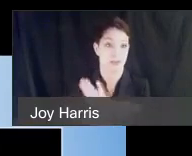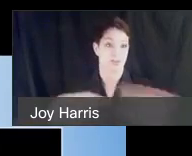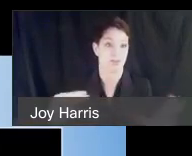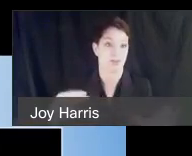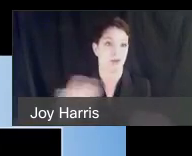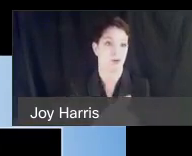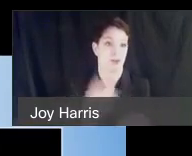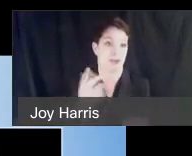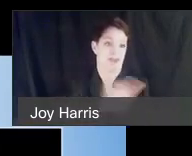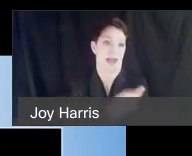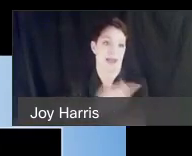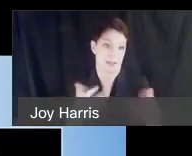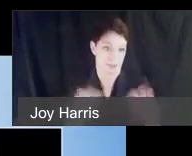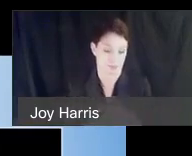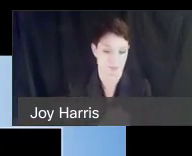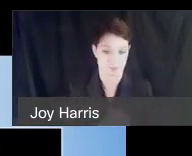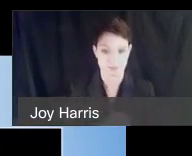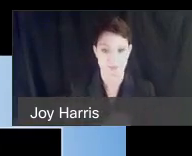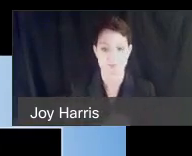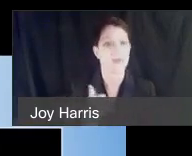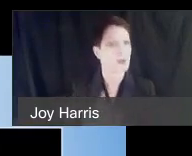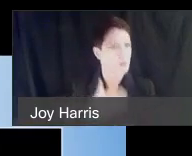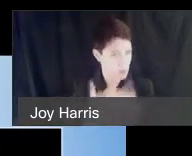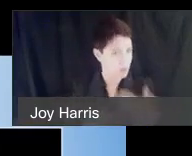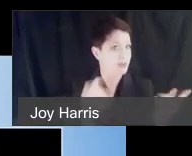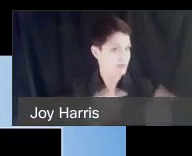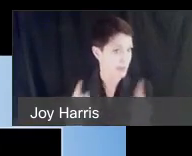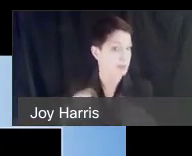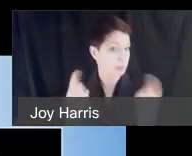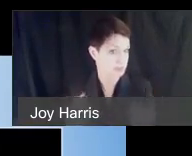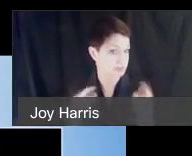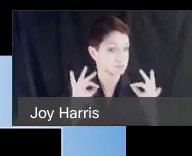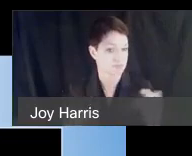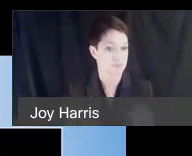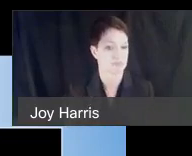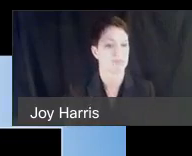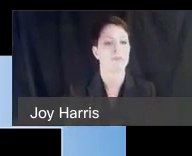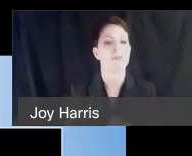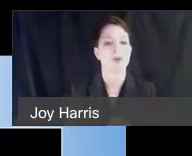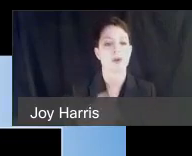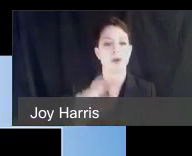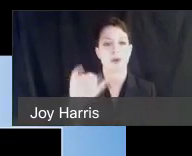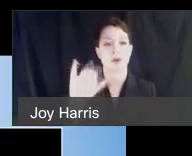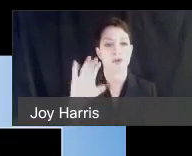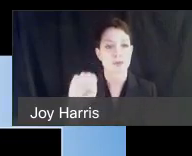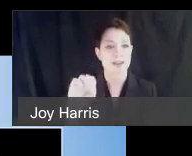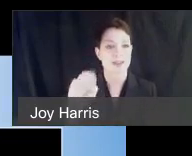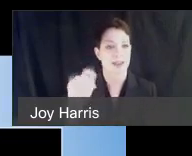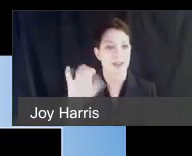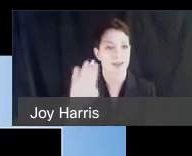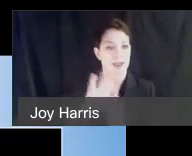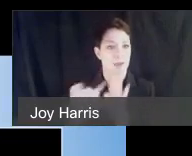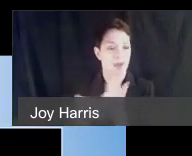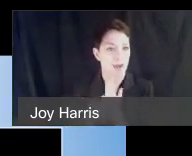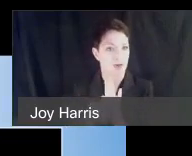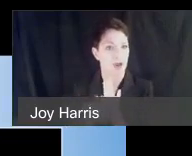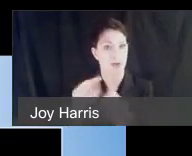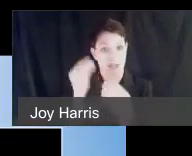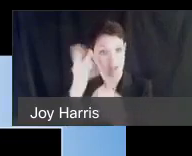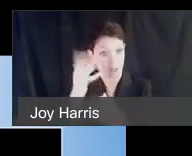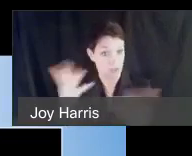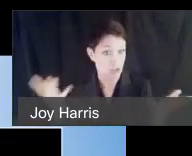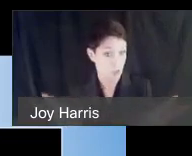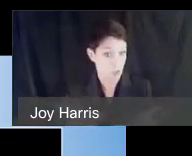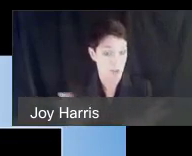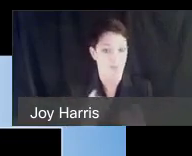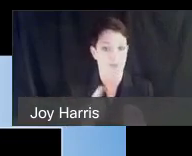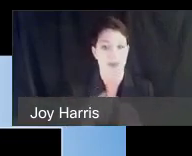So we are making progress here. In terms of our race and ethnicity data, our Asian community,